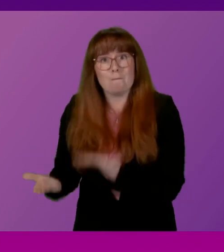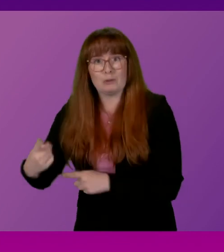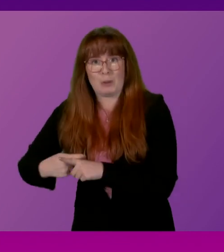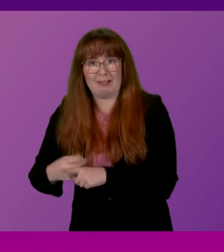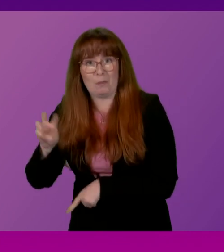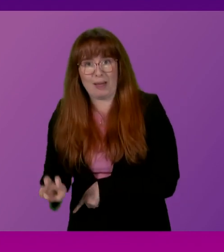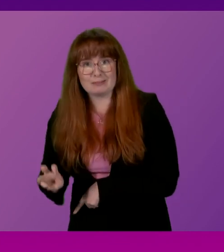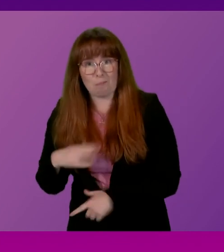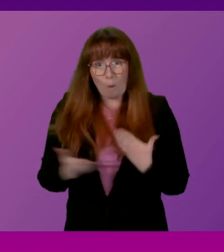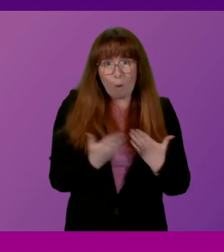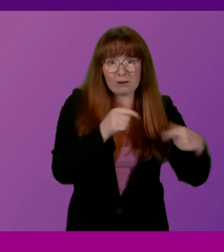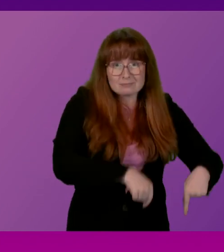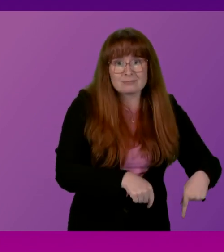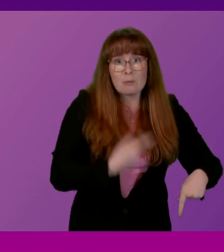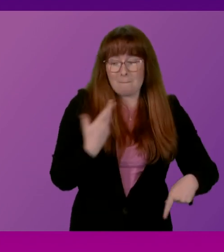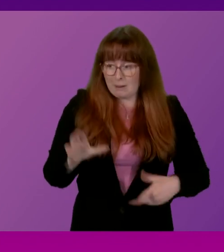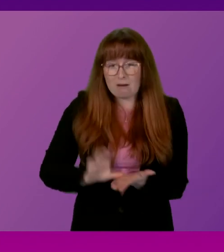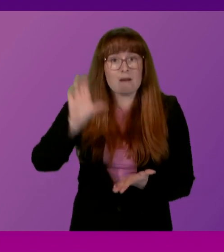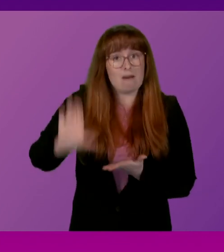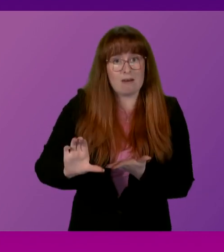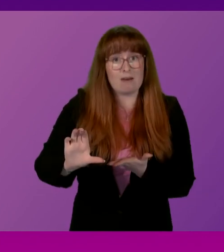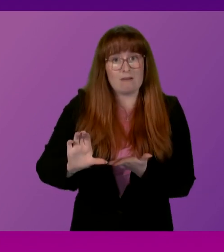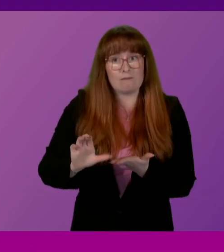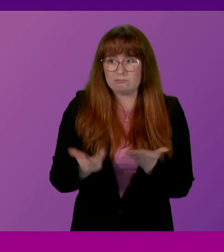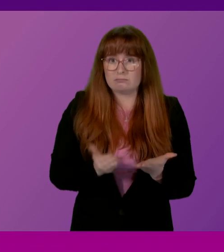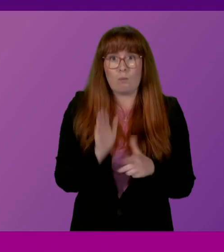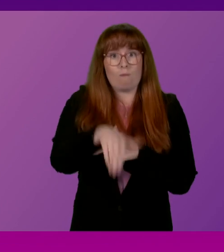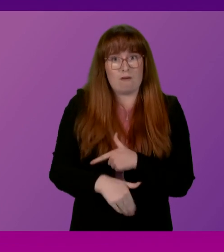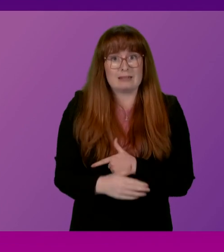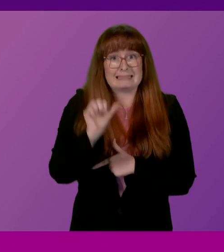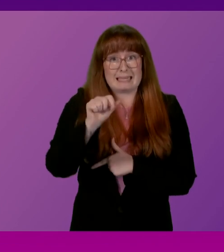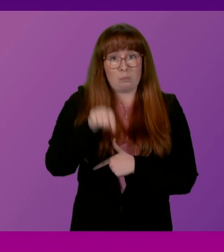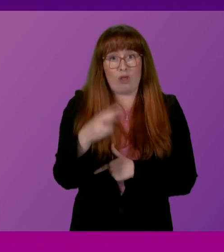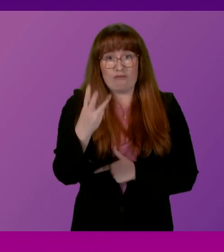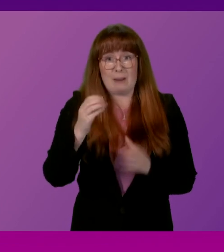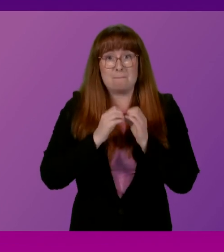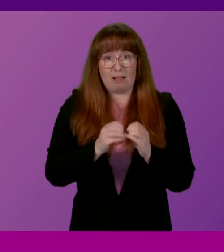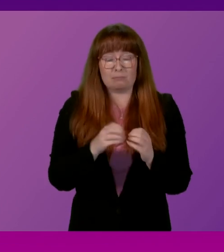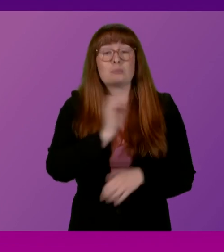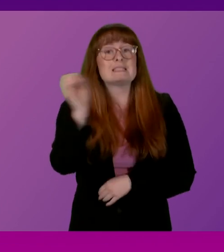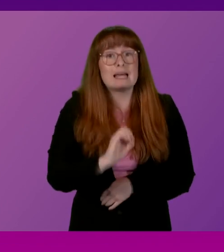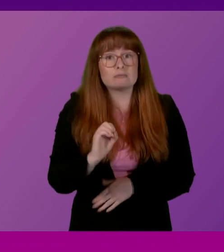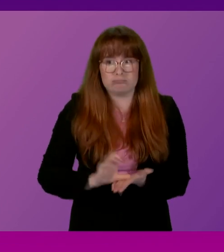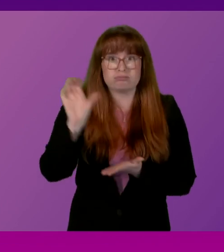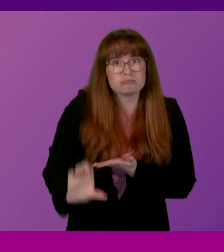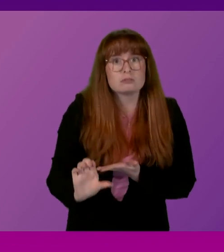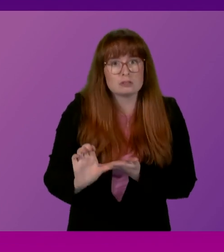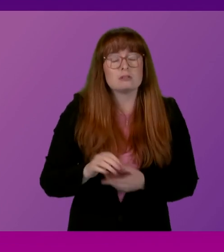We have increased revenue funding for Police Scotland by an additional 6.3 per cent.